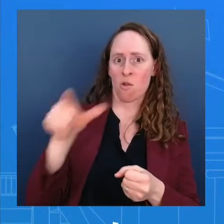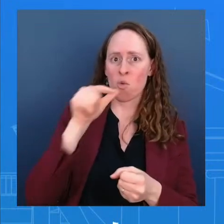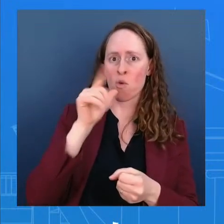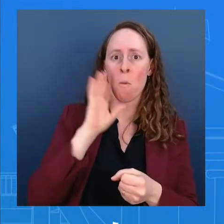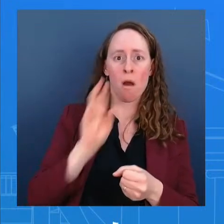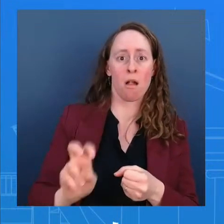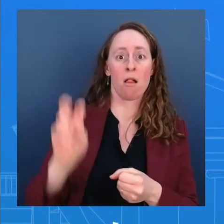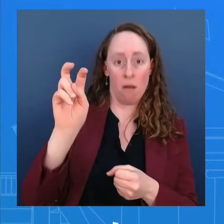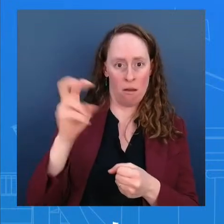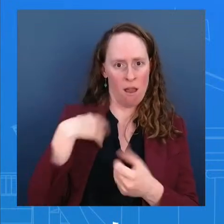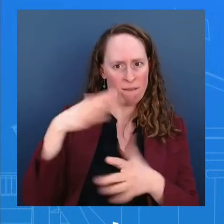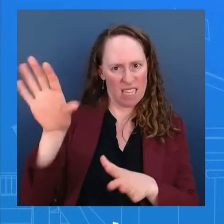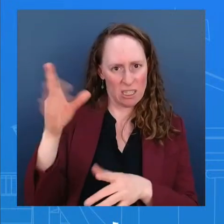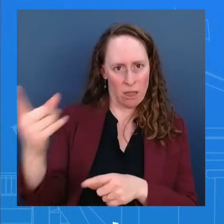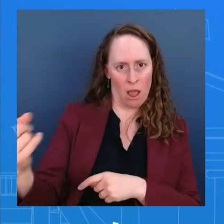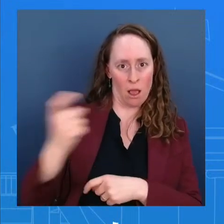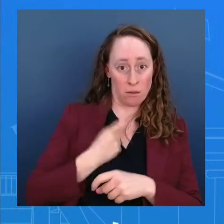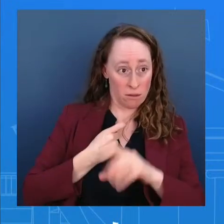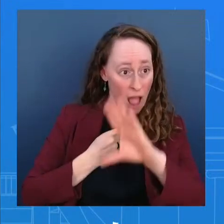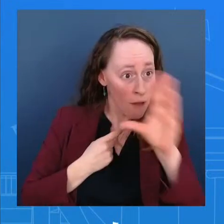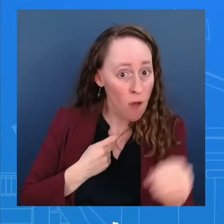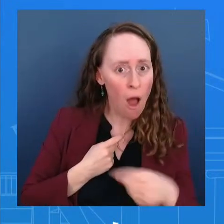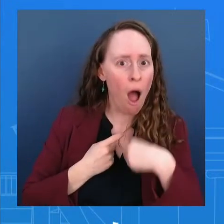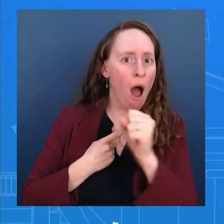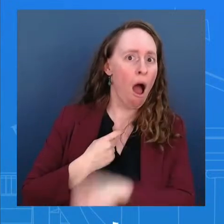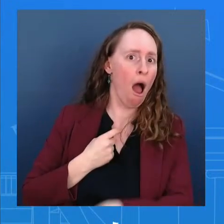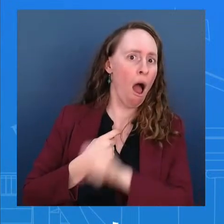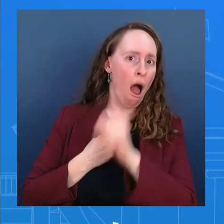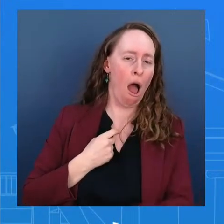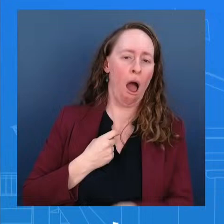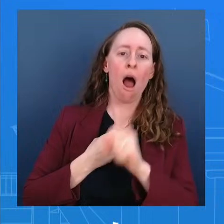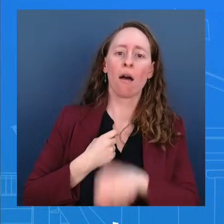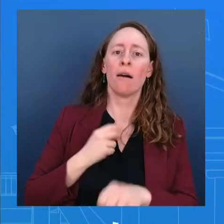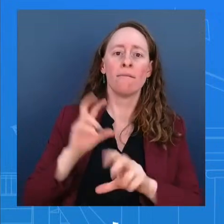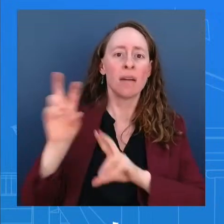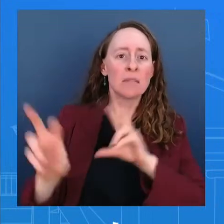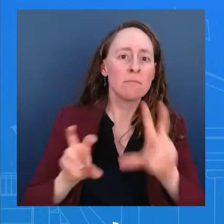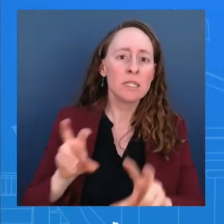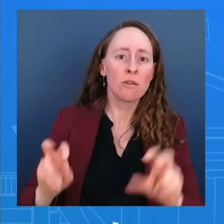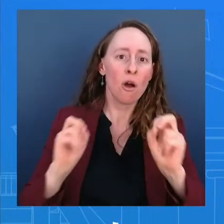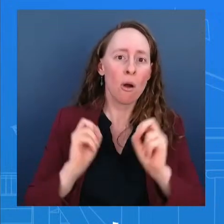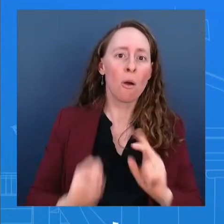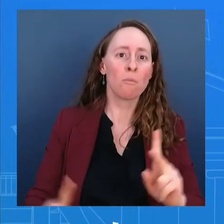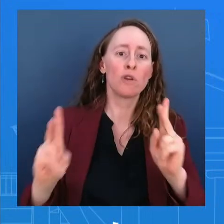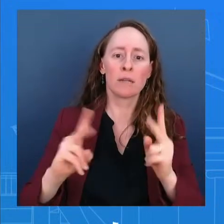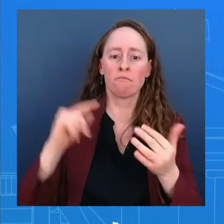physical, digital, energy infrastructure -- in Africa; the high-standard investments we’ve tried to stimulate